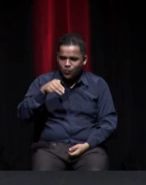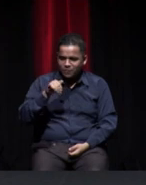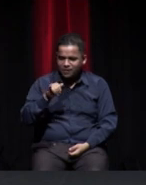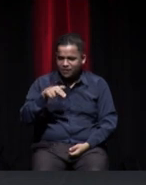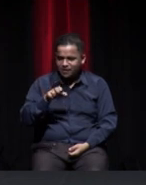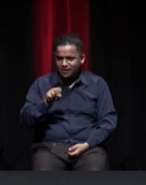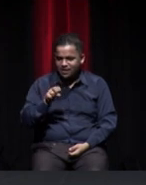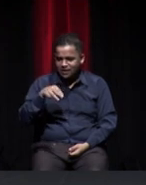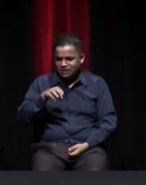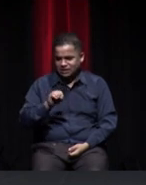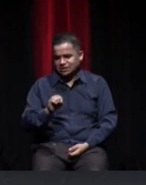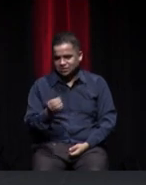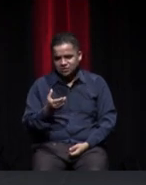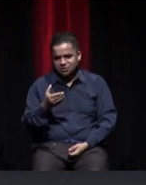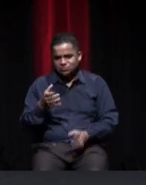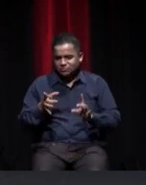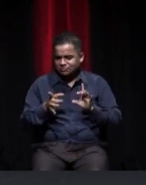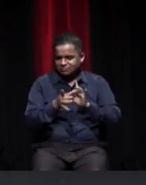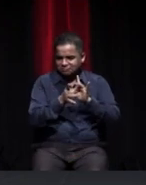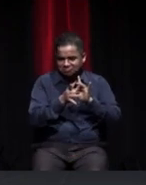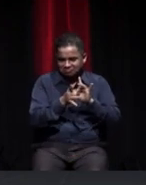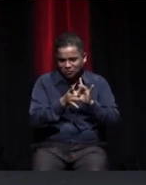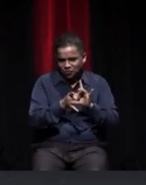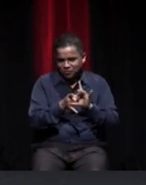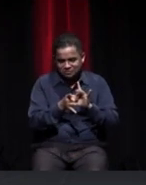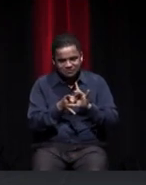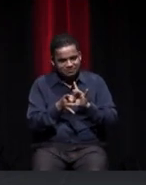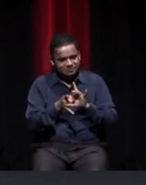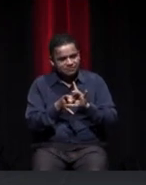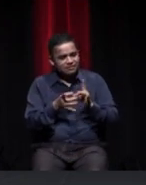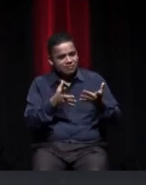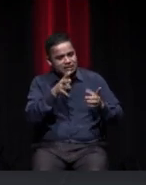is linked to seduction and manipulation.